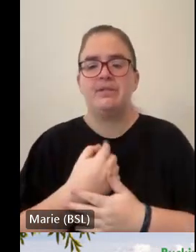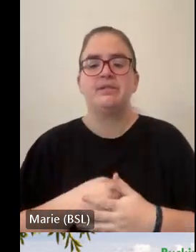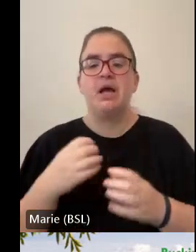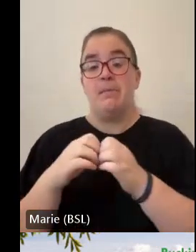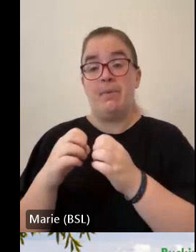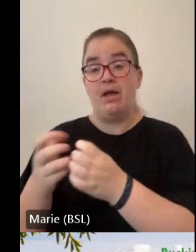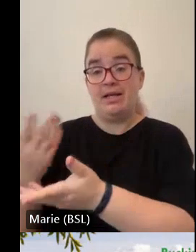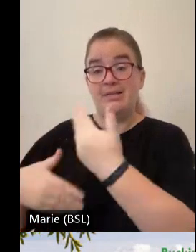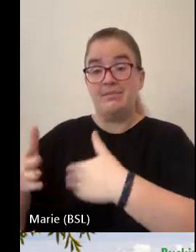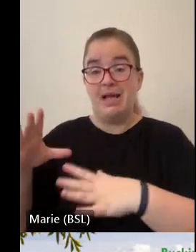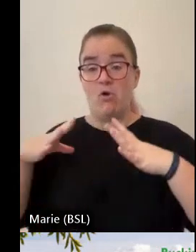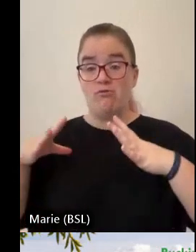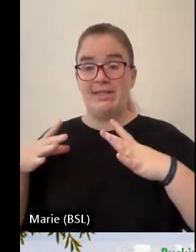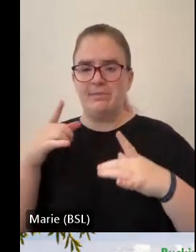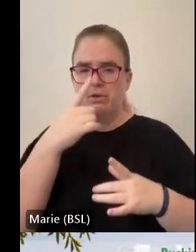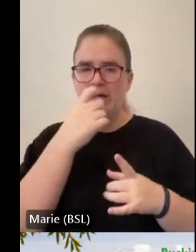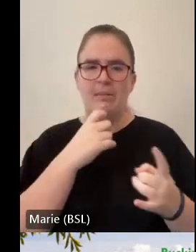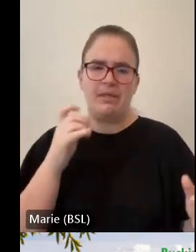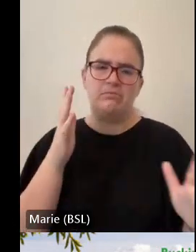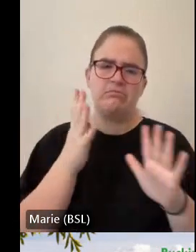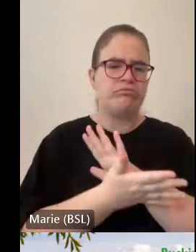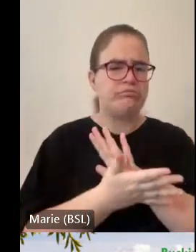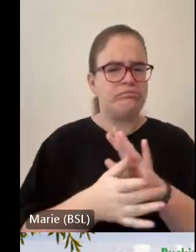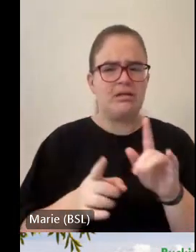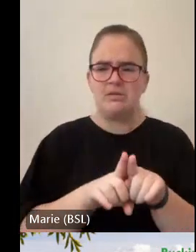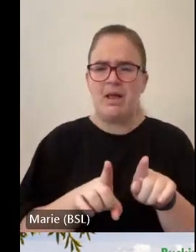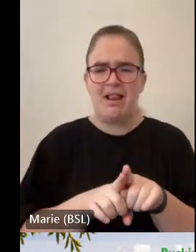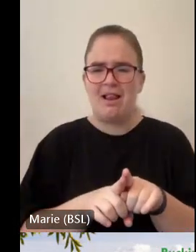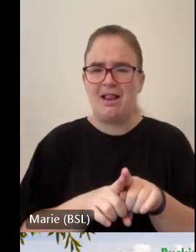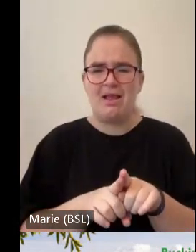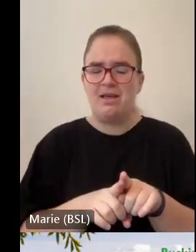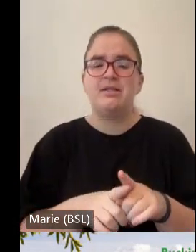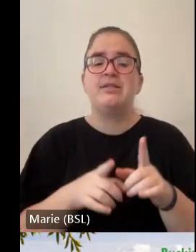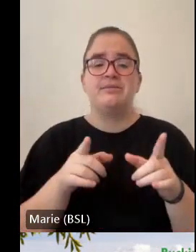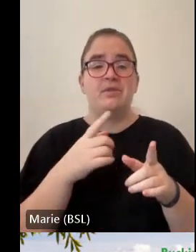extremely damaging and people that are defrauded are 2 1/2